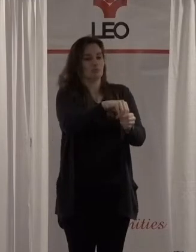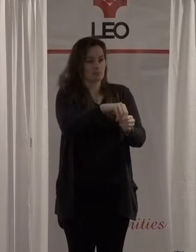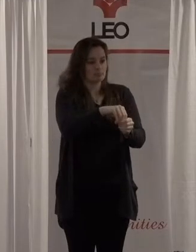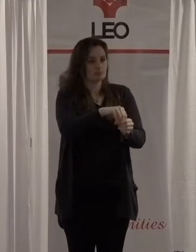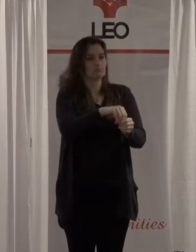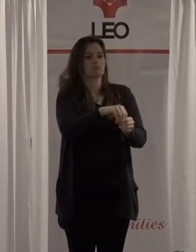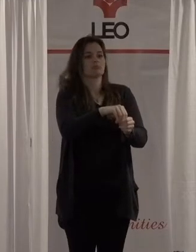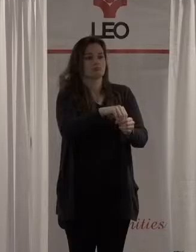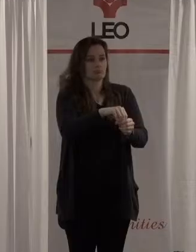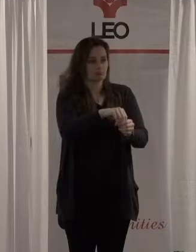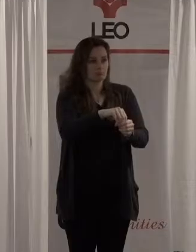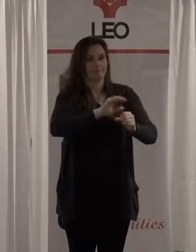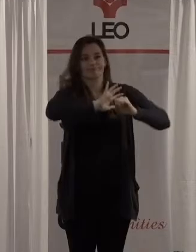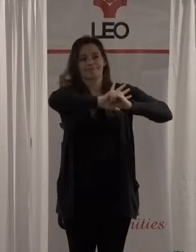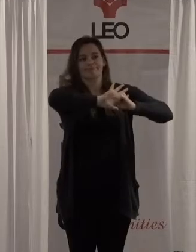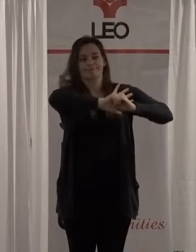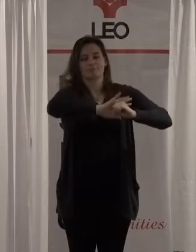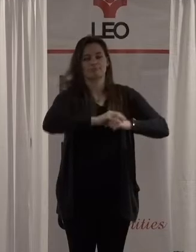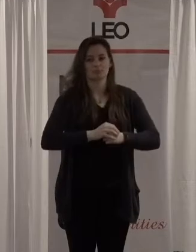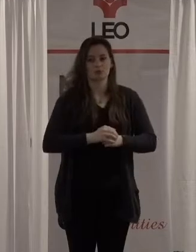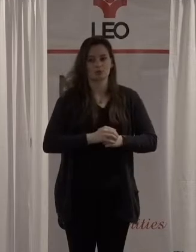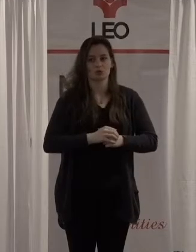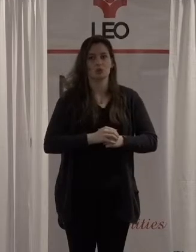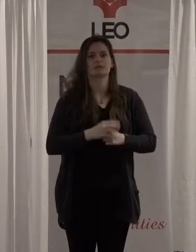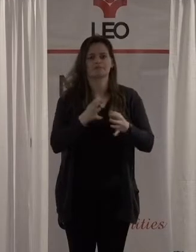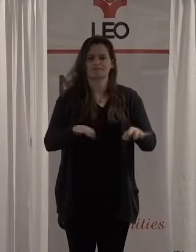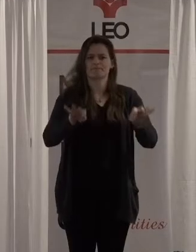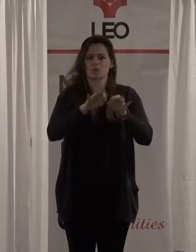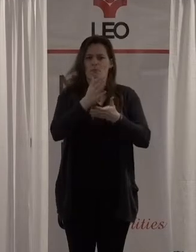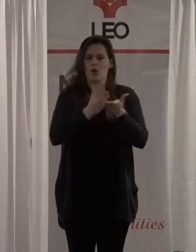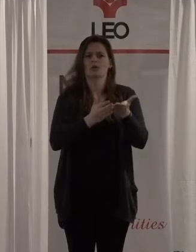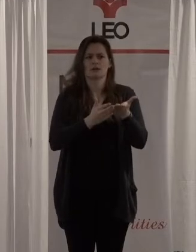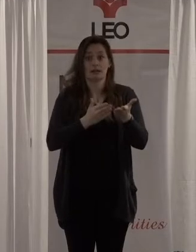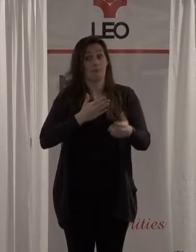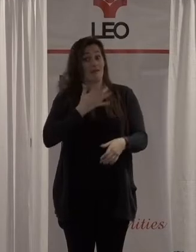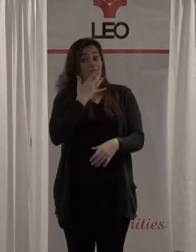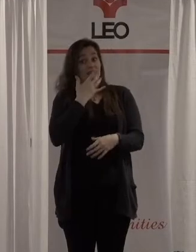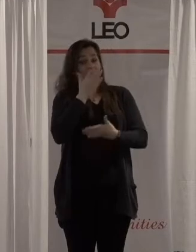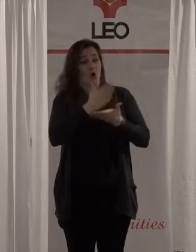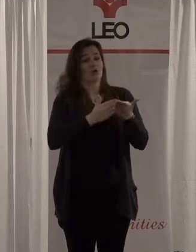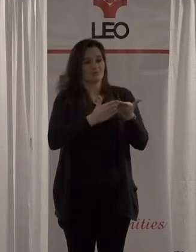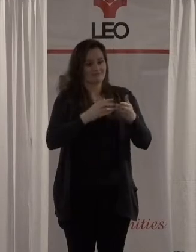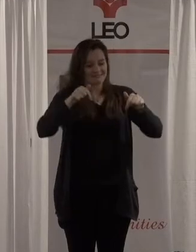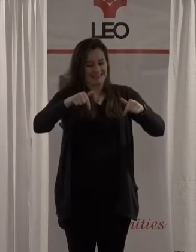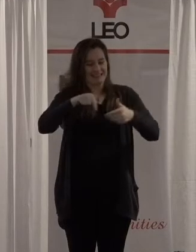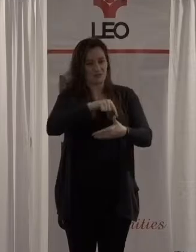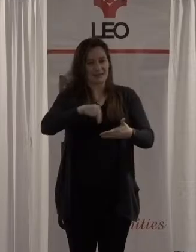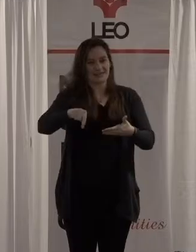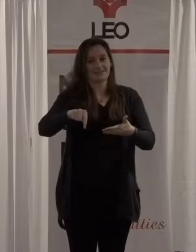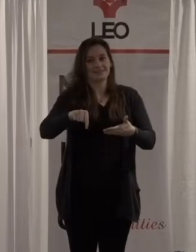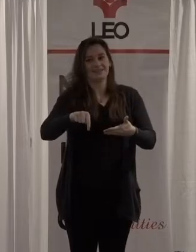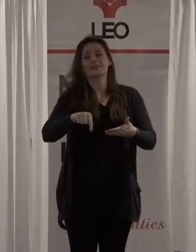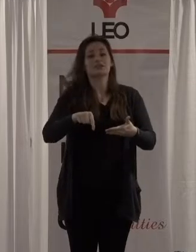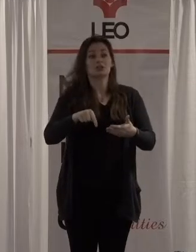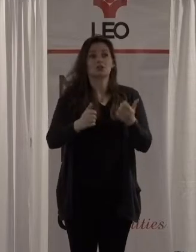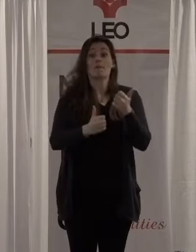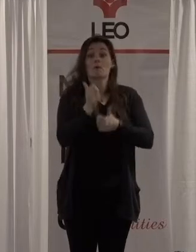AND ONE OF MY FAVOURITE PARTS OF ACCESS AWARENESS WEEK BECAUSE PEOPLE DON'T REALIZE HOW COSTLY IT IS